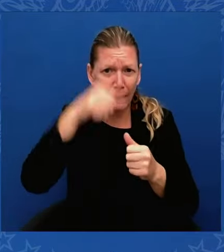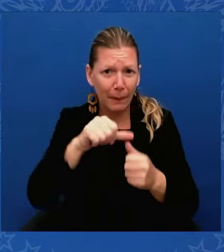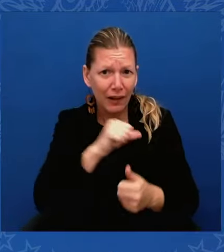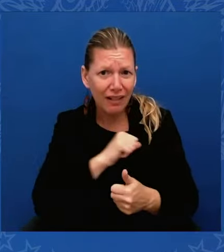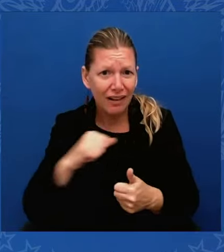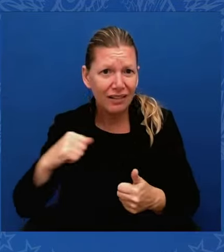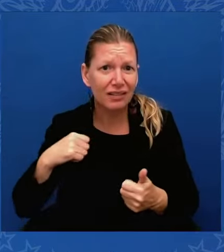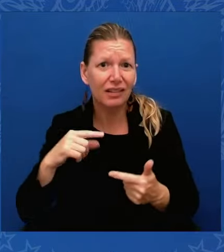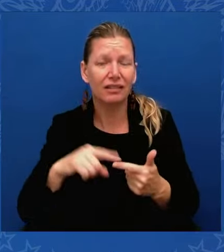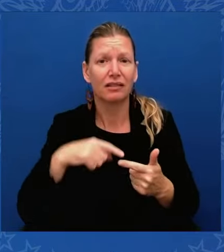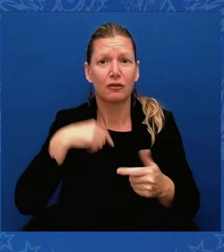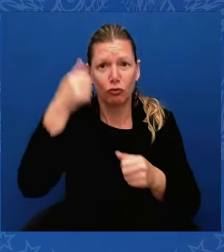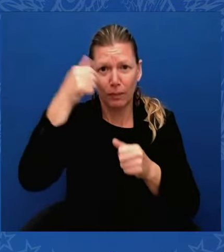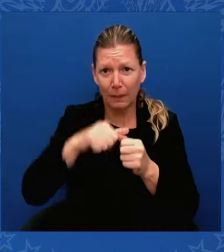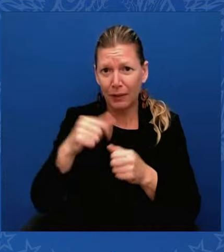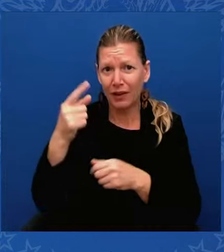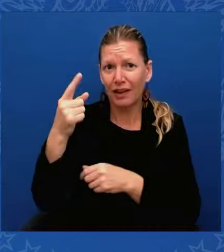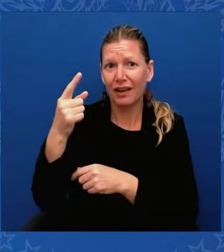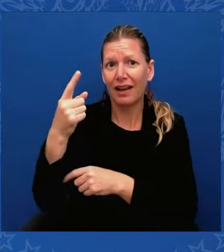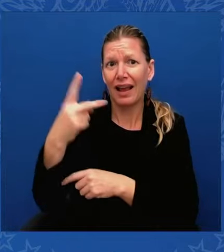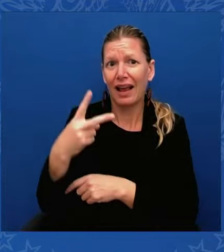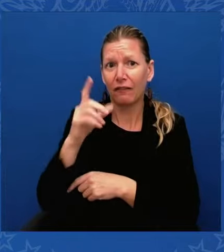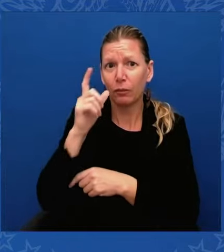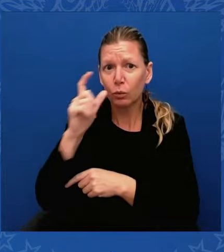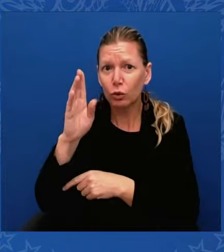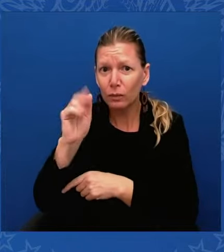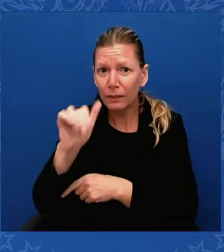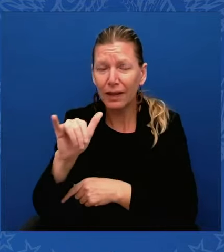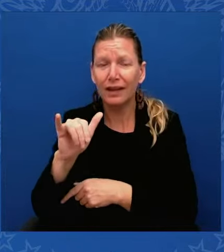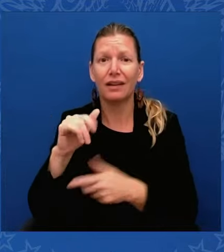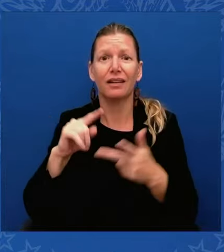Get over it. Anyway, I'll be good.